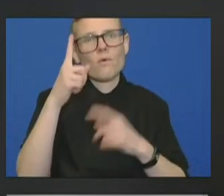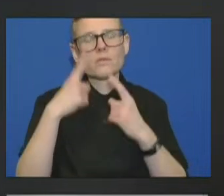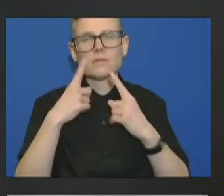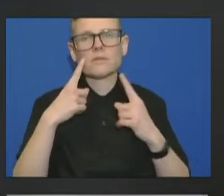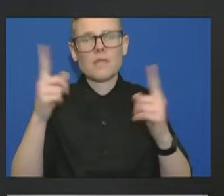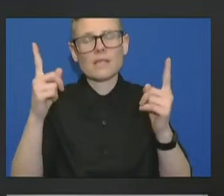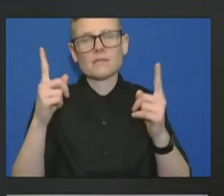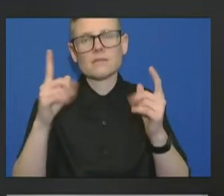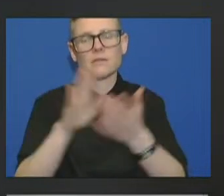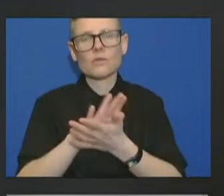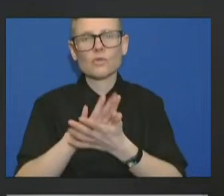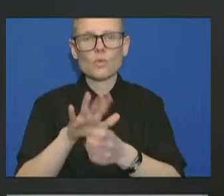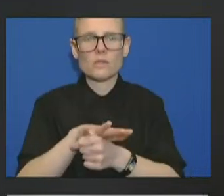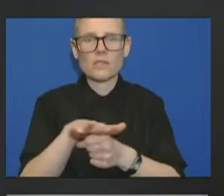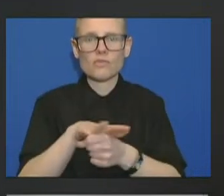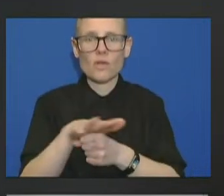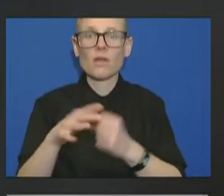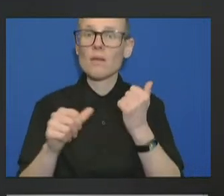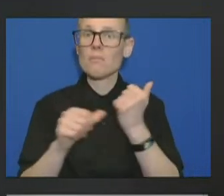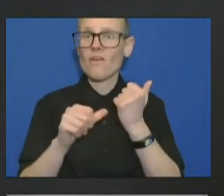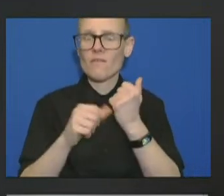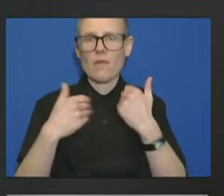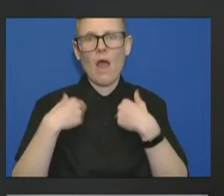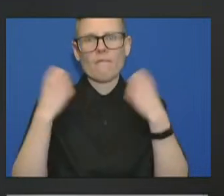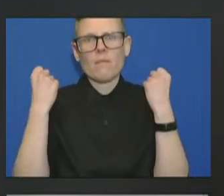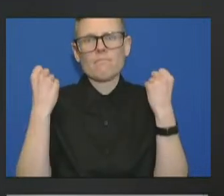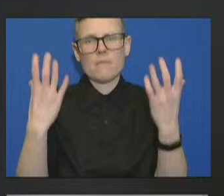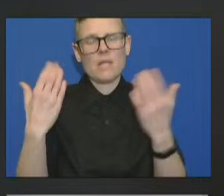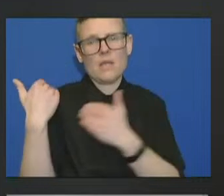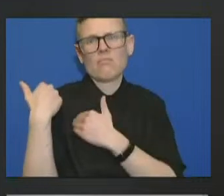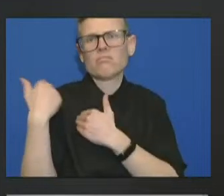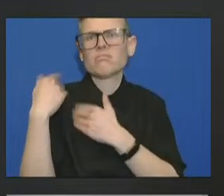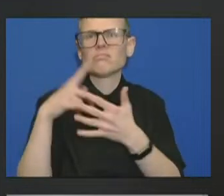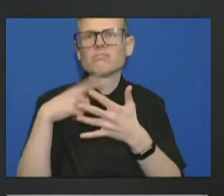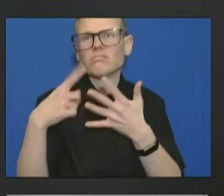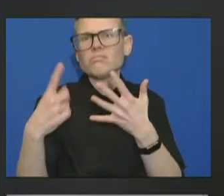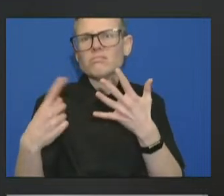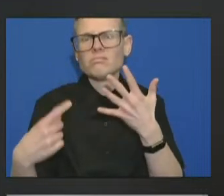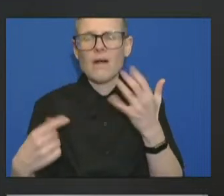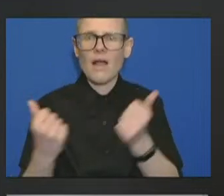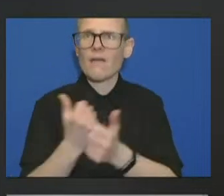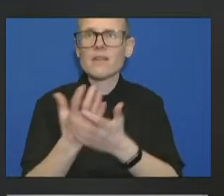absolutely critical to our success as a school district.